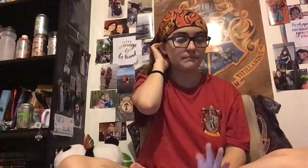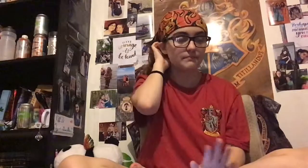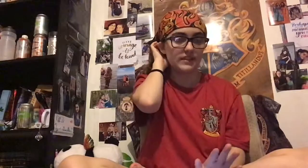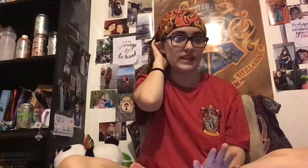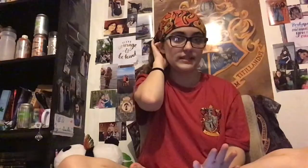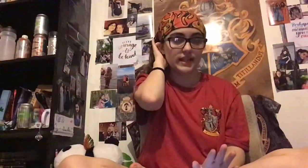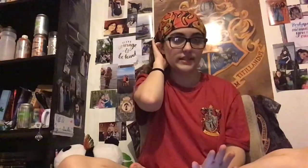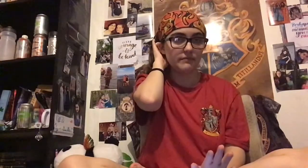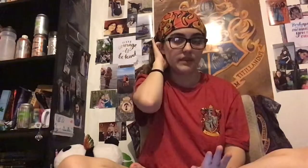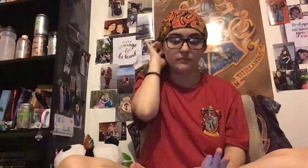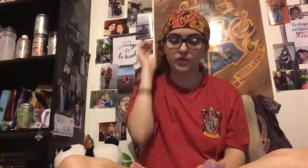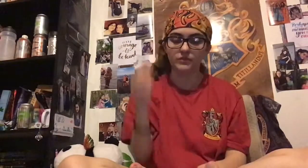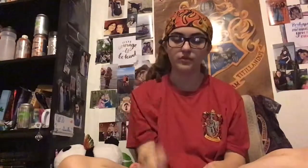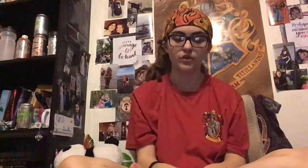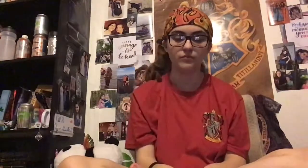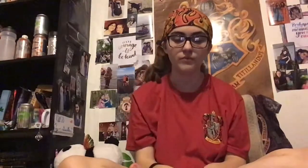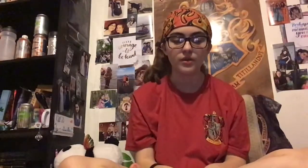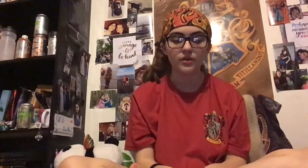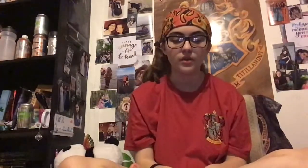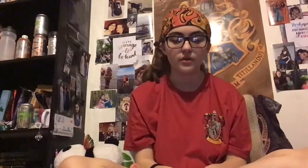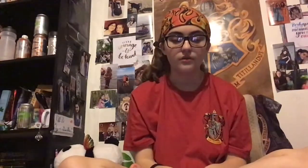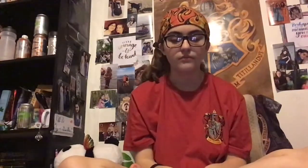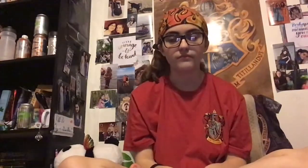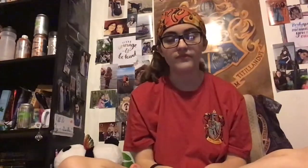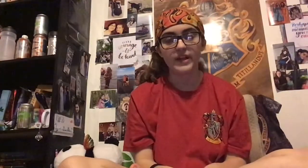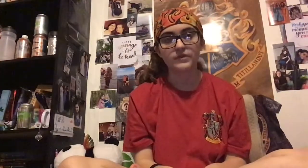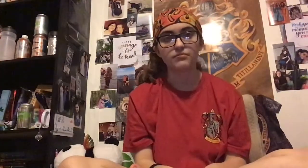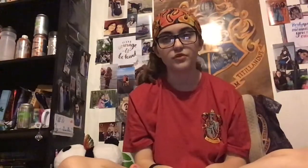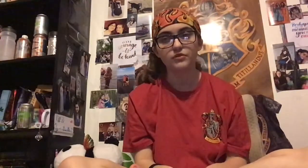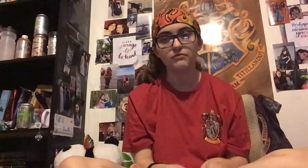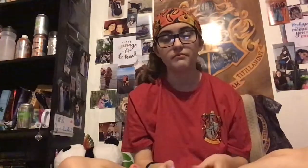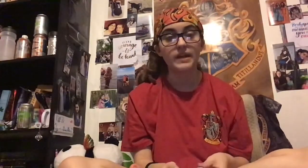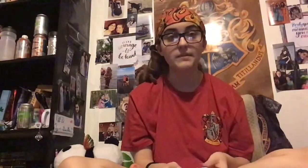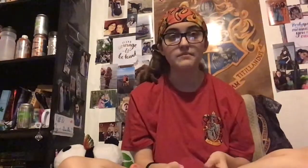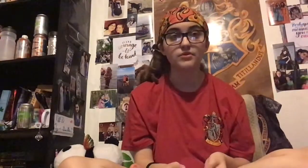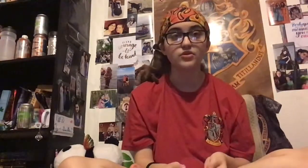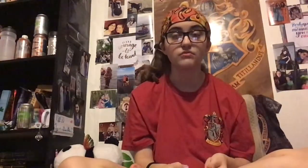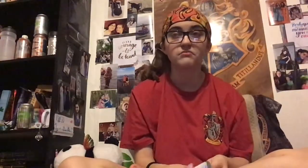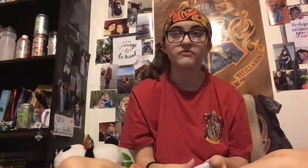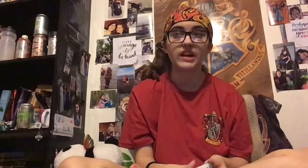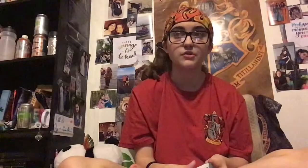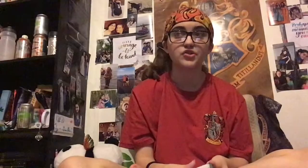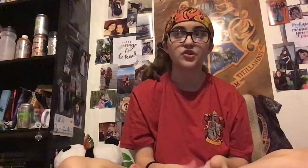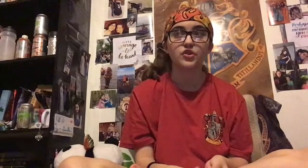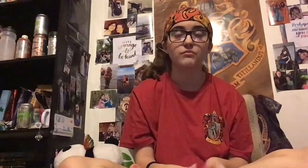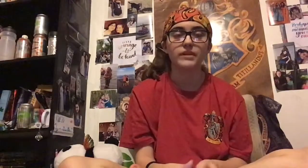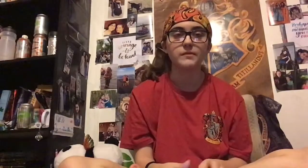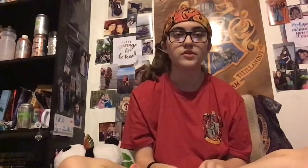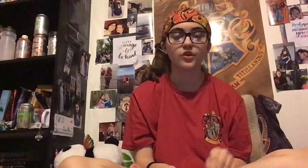the exact same thing bloom and grow flowers bloom, babies bloom, flowers grow, babies grow,